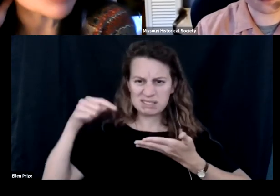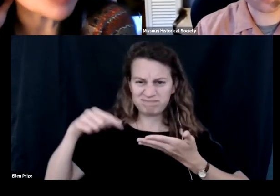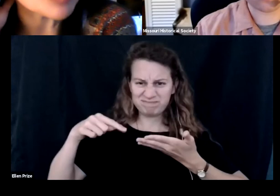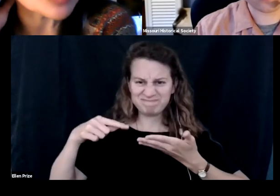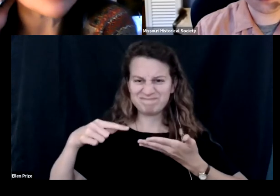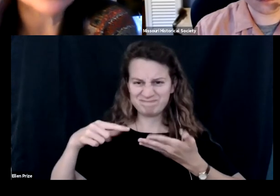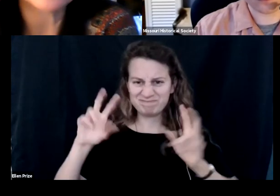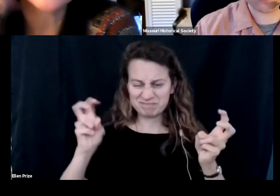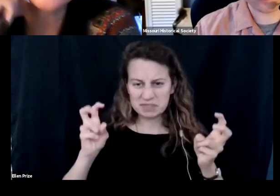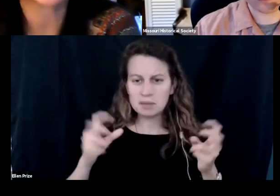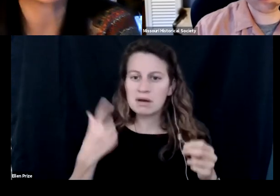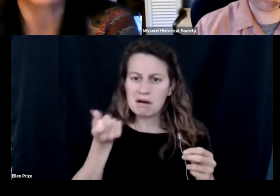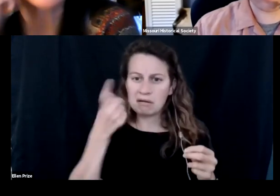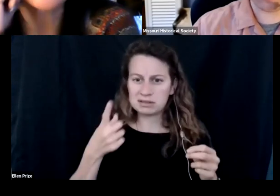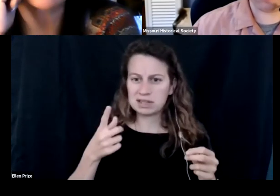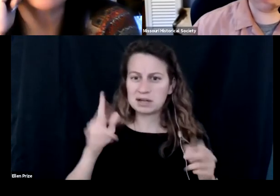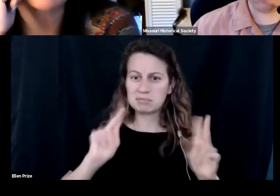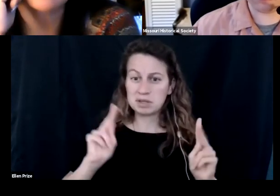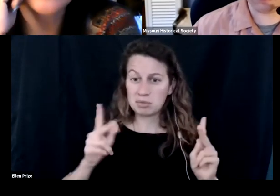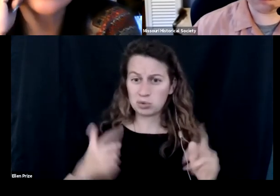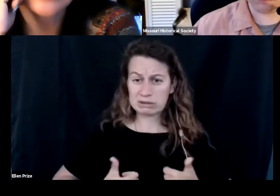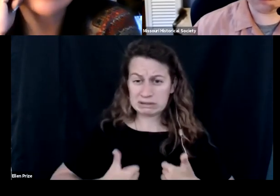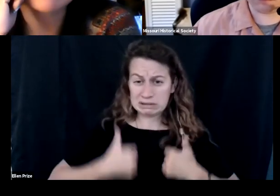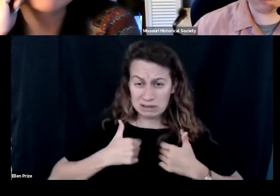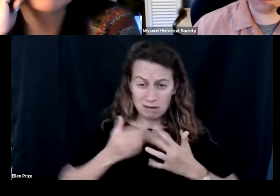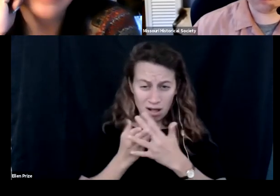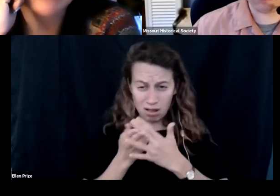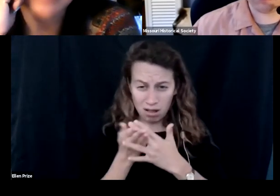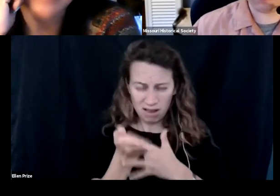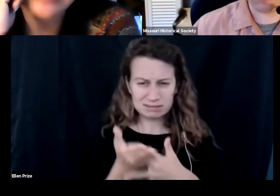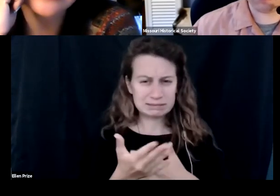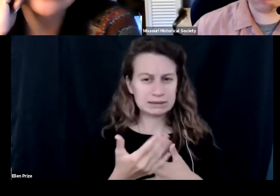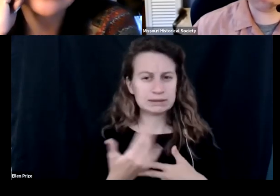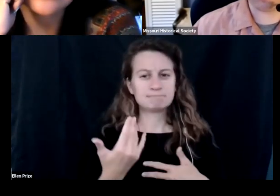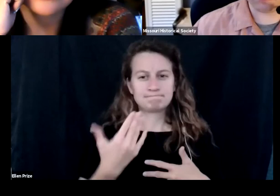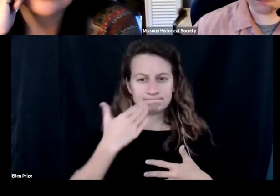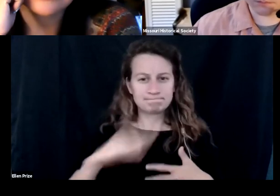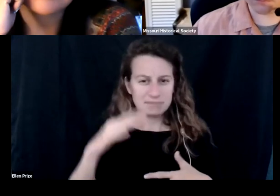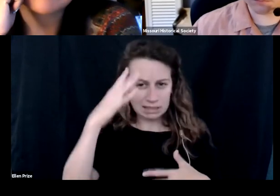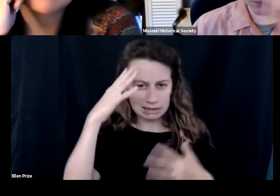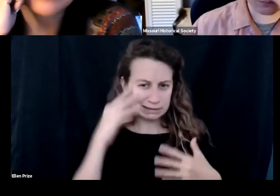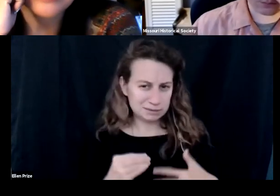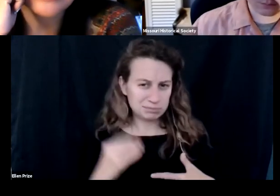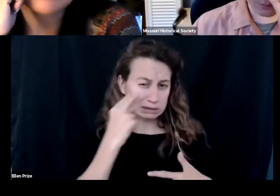got curious. And I started studying Japanese. And I got really interested in going there. So I ended up living in